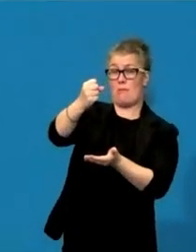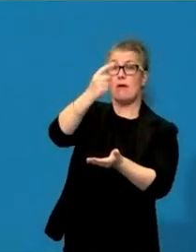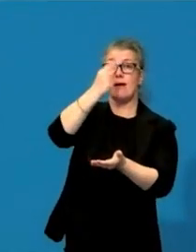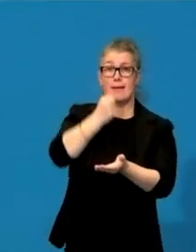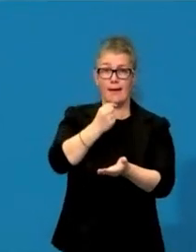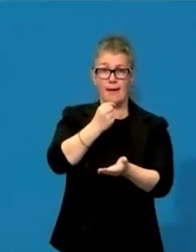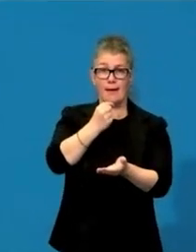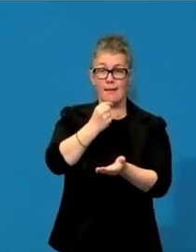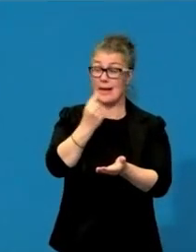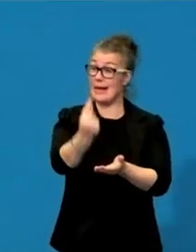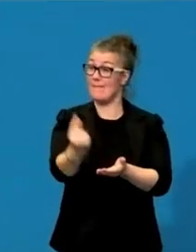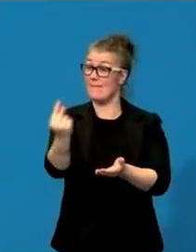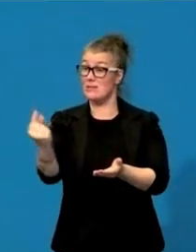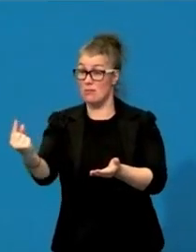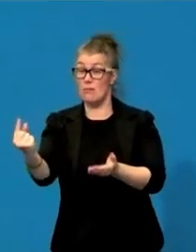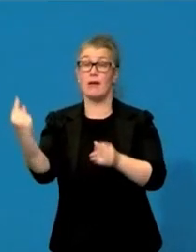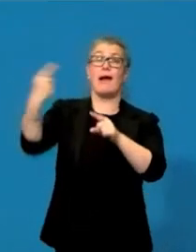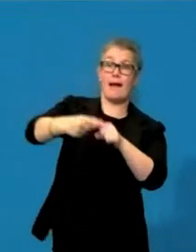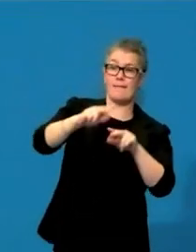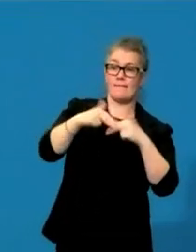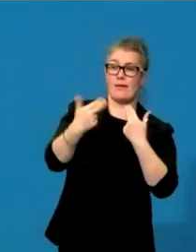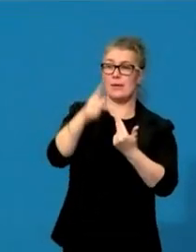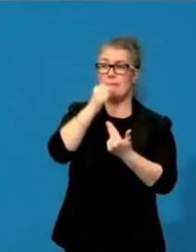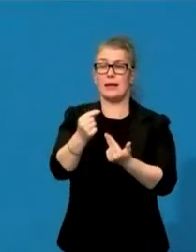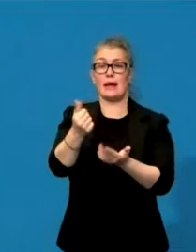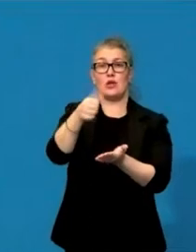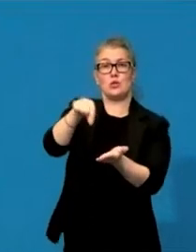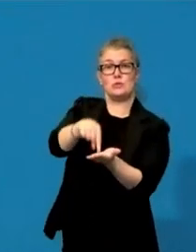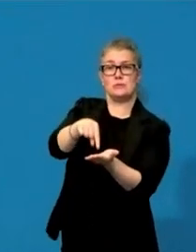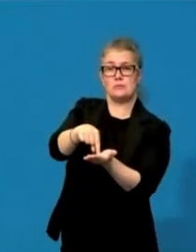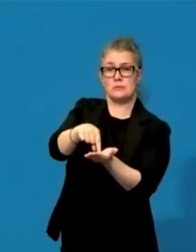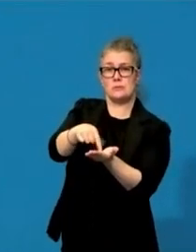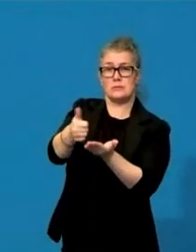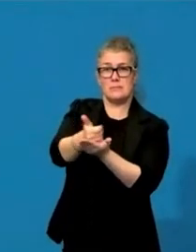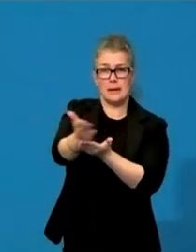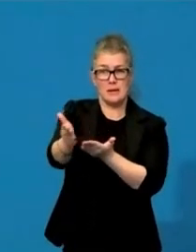participants and their families in a way that best suited them, on the one hand, and,